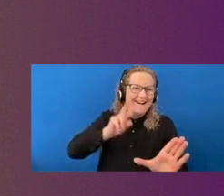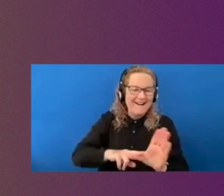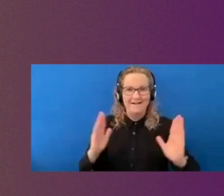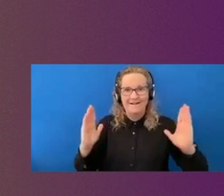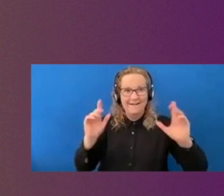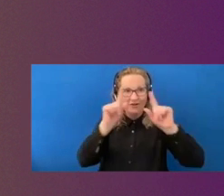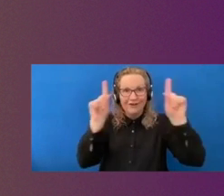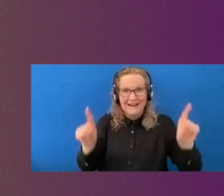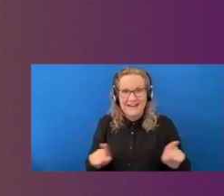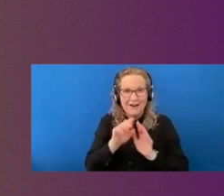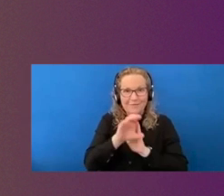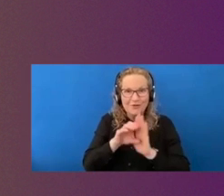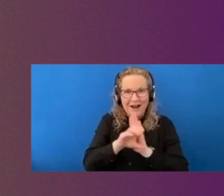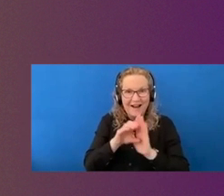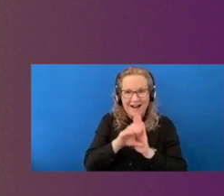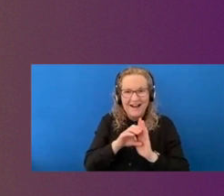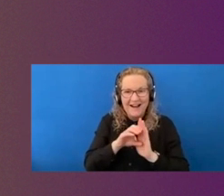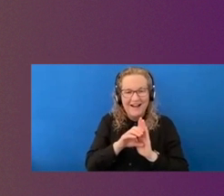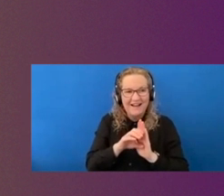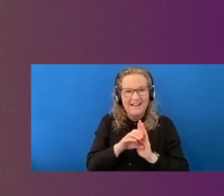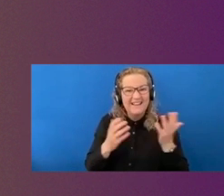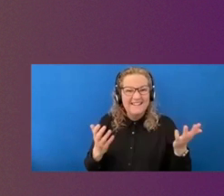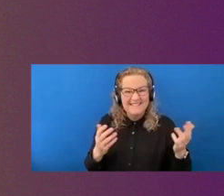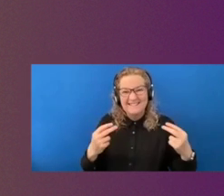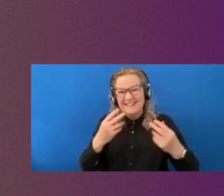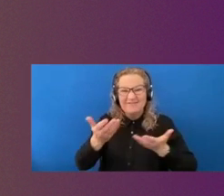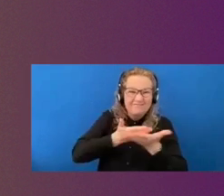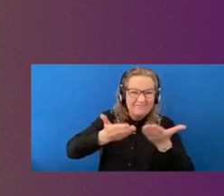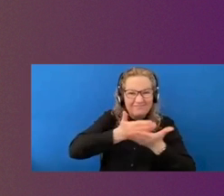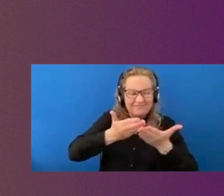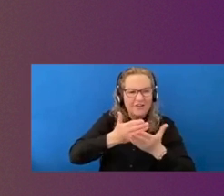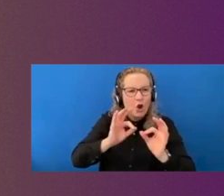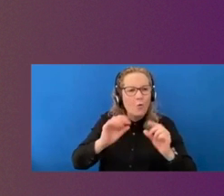lot of that out as well um because unless you disclose that you're in a wheelchair would know